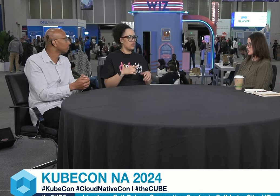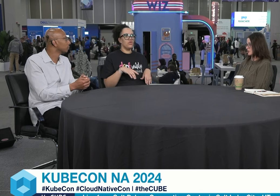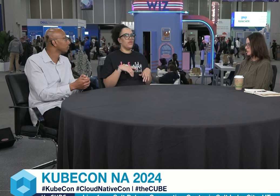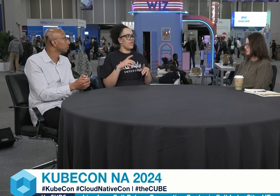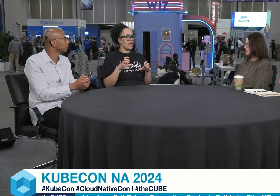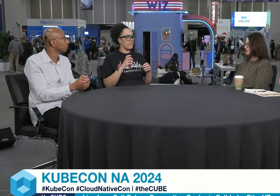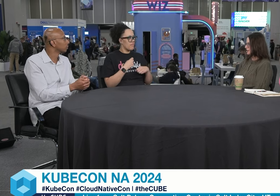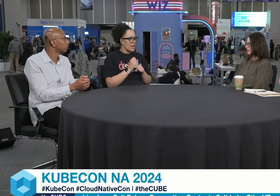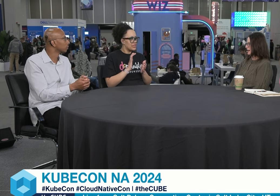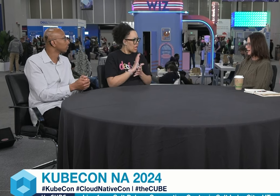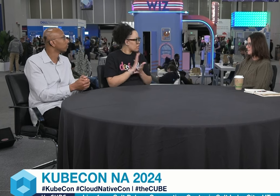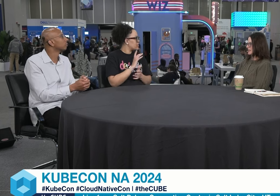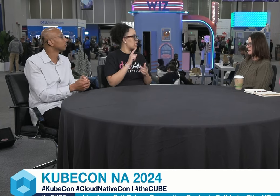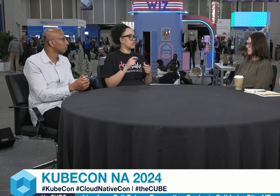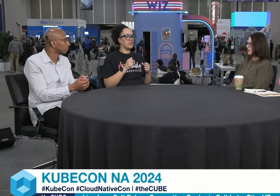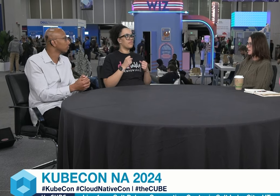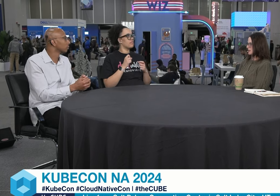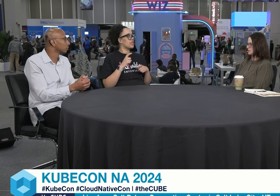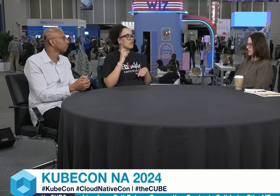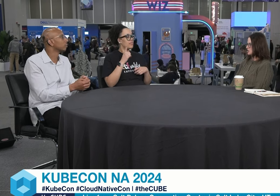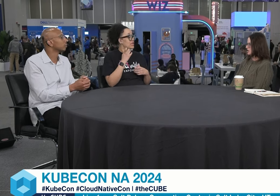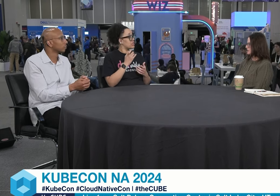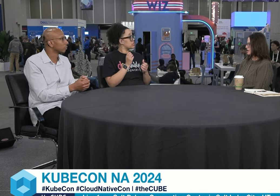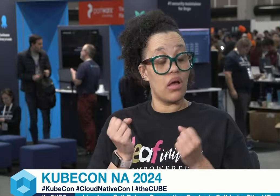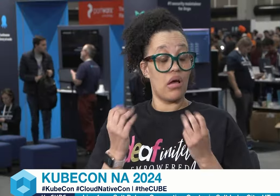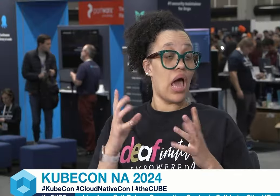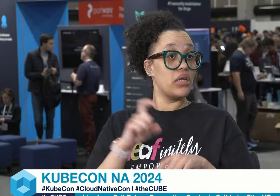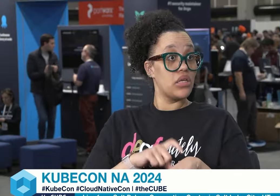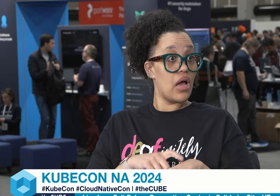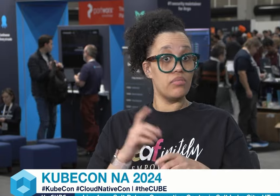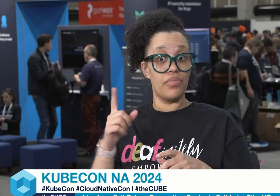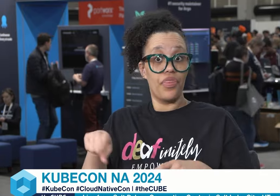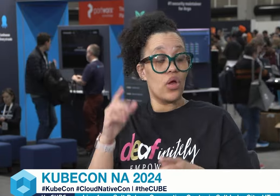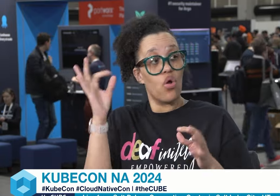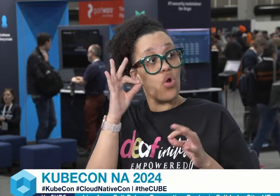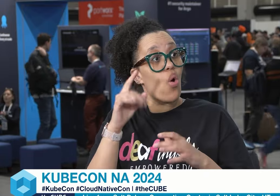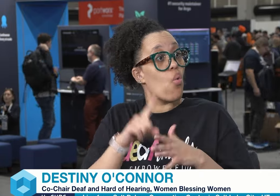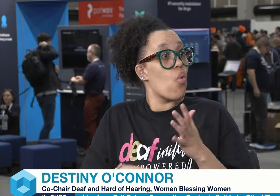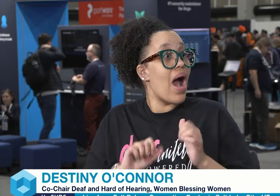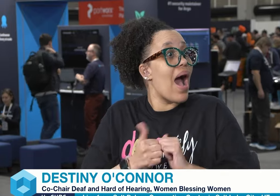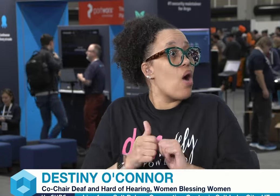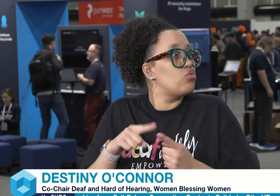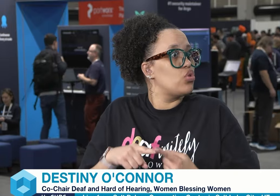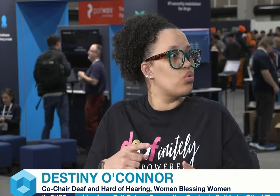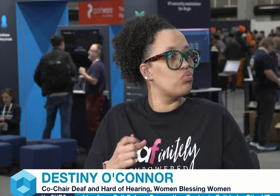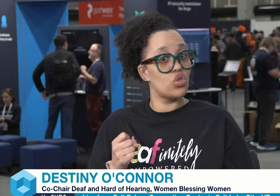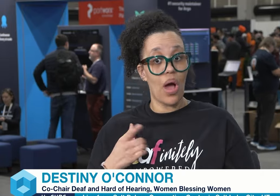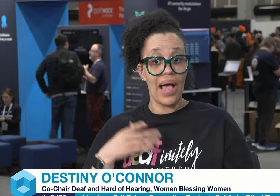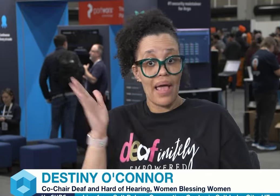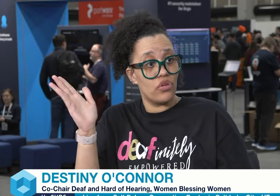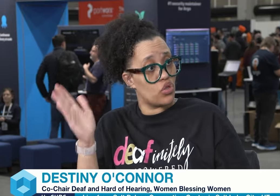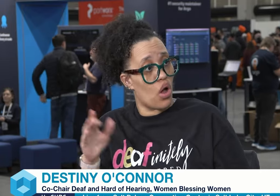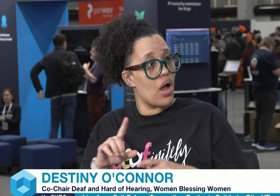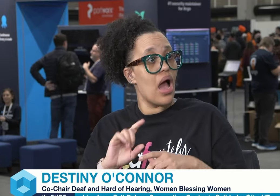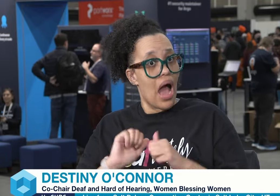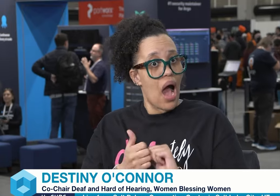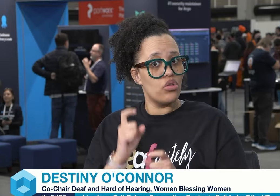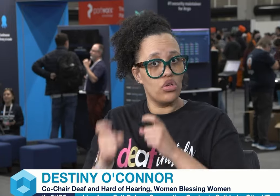They can contribute, they can make documentation. Because a lot of times what we experience is people don't know how to contribute.